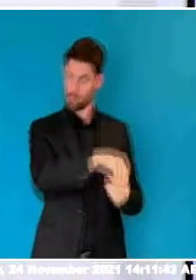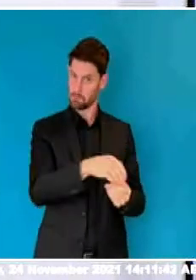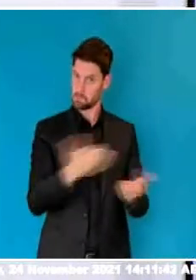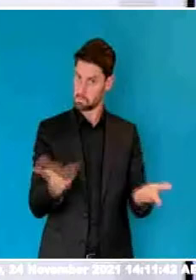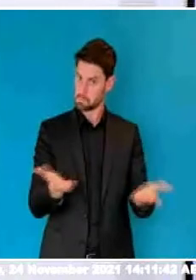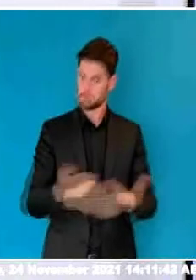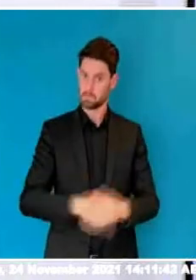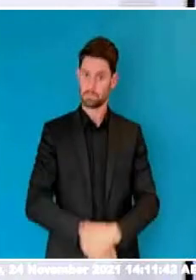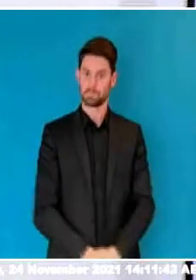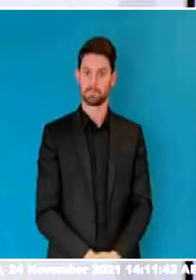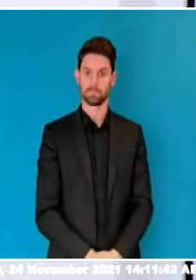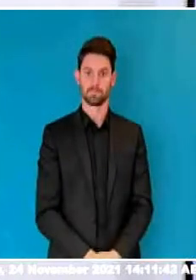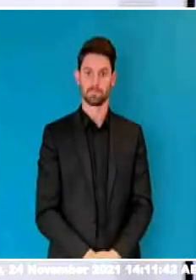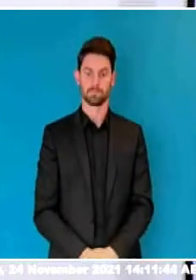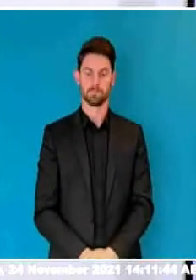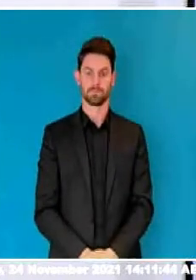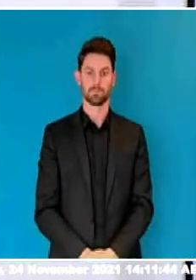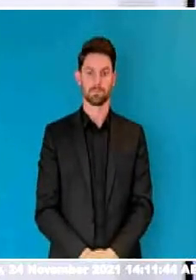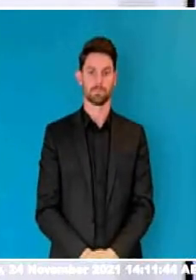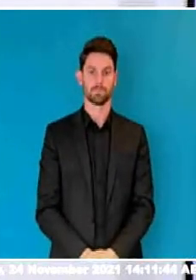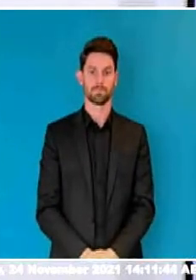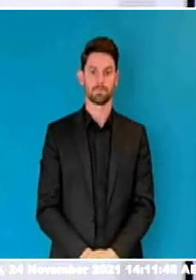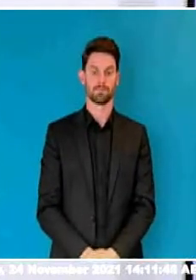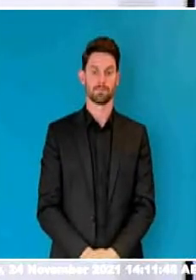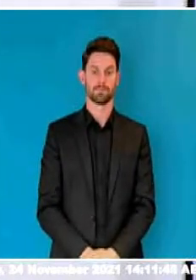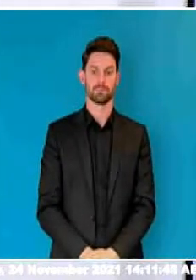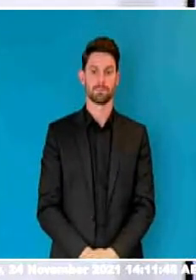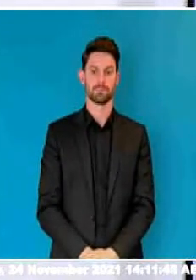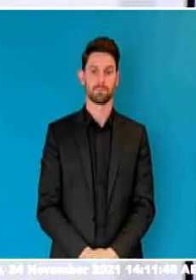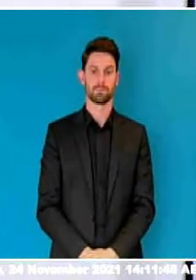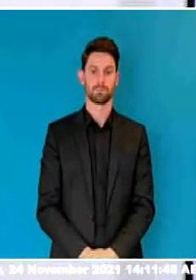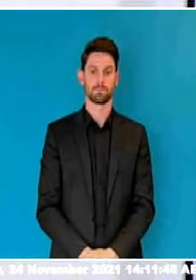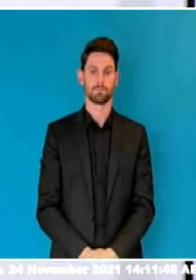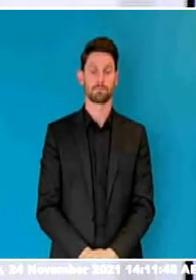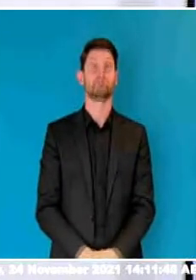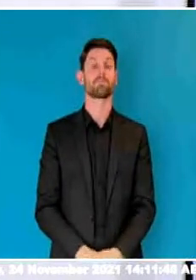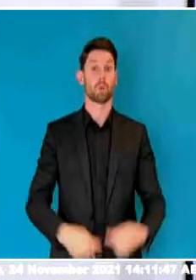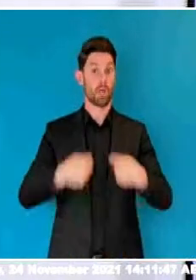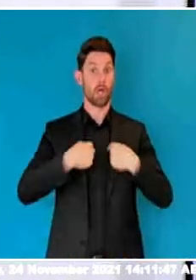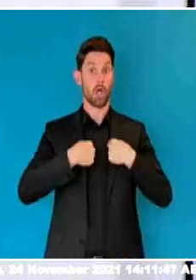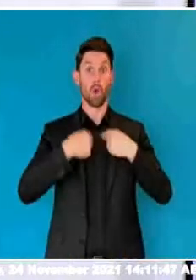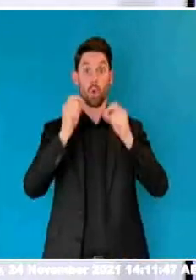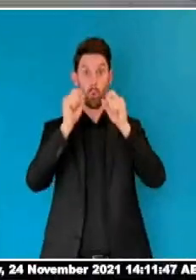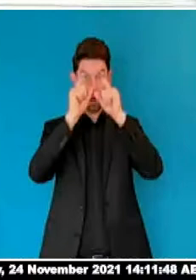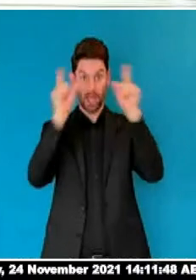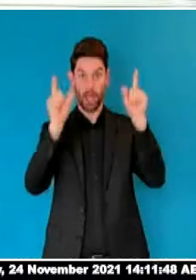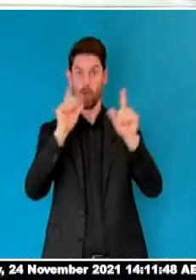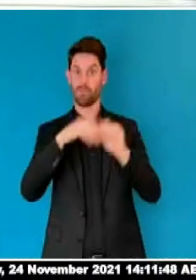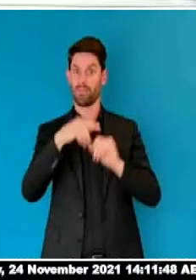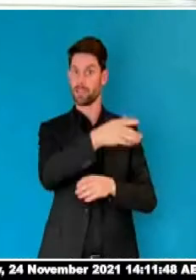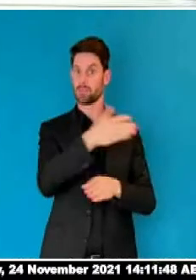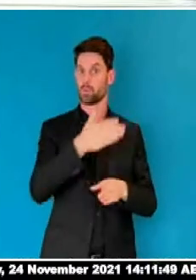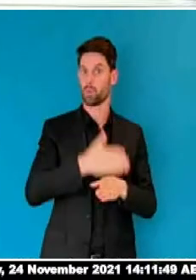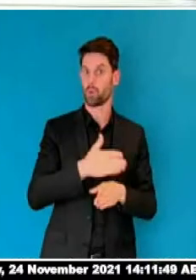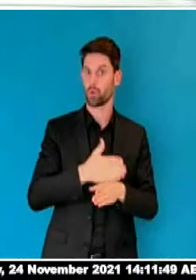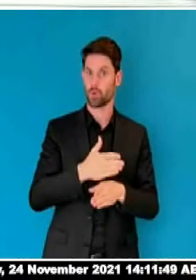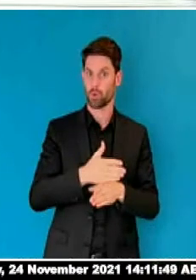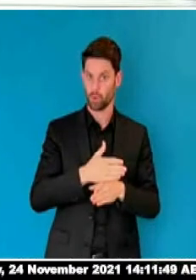We are aware of the work that is being undertaken and are closely